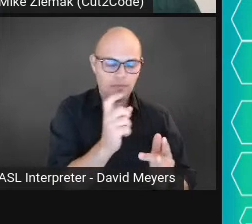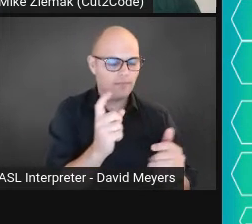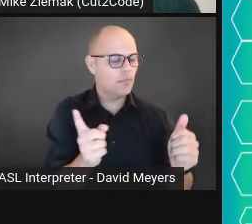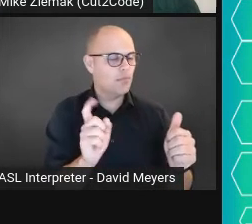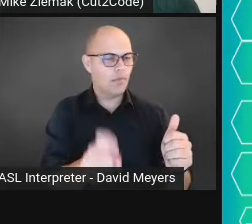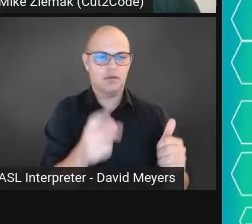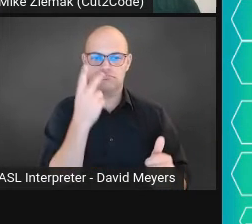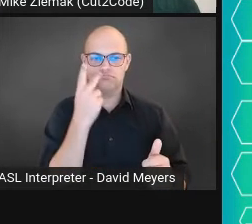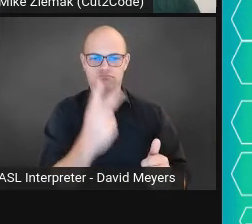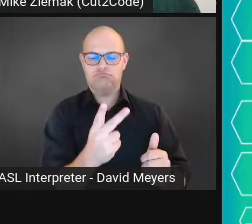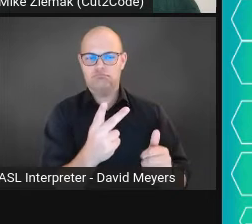All right.